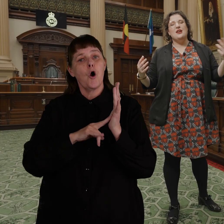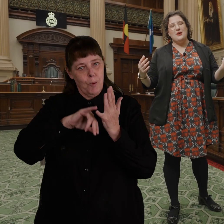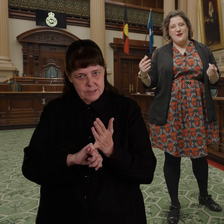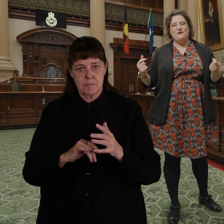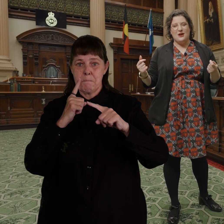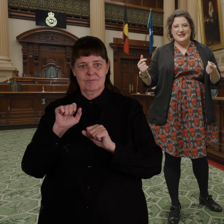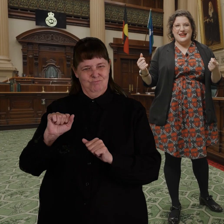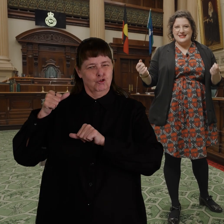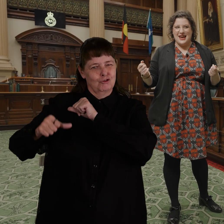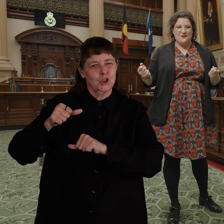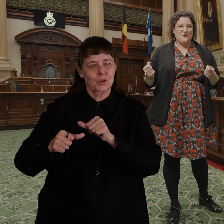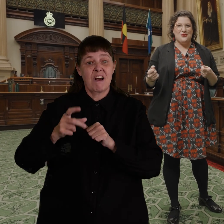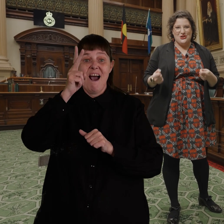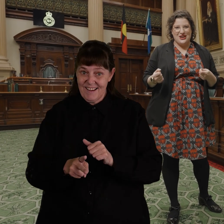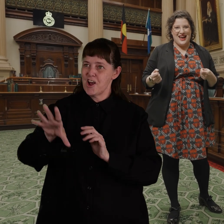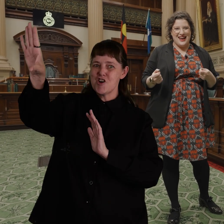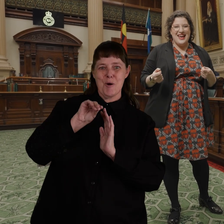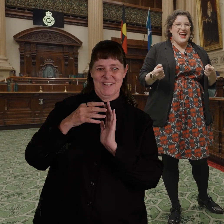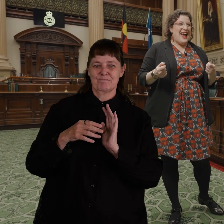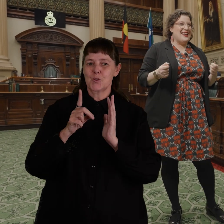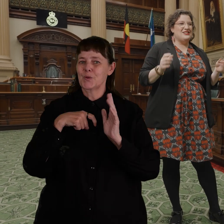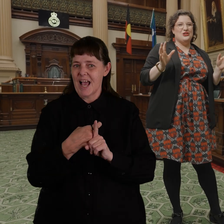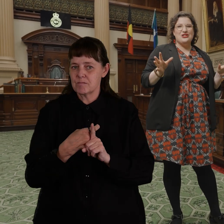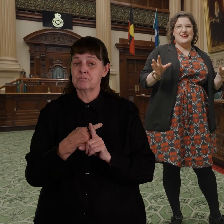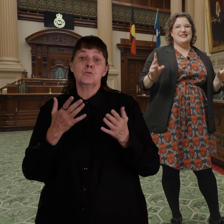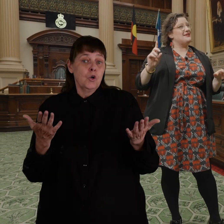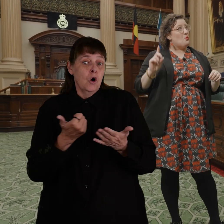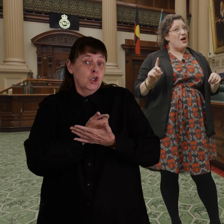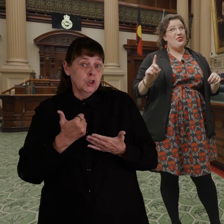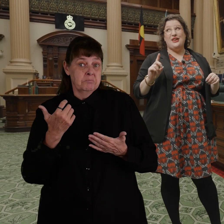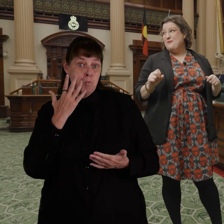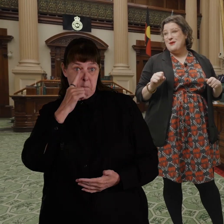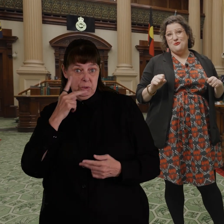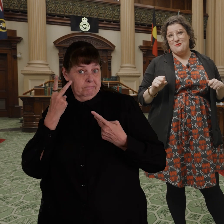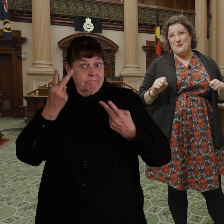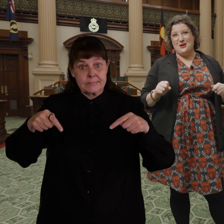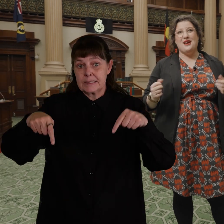that we have once again taken from the UK, and usually this is the one thing people remember